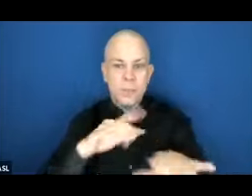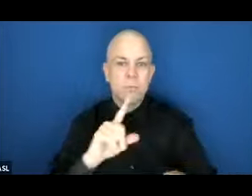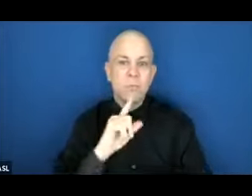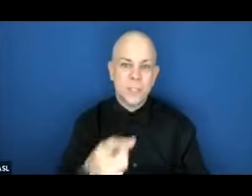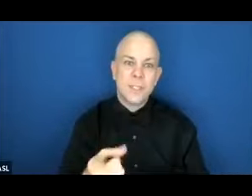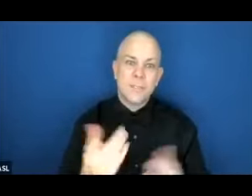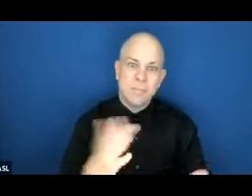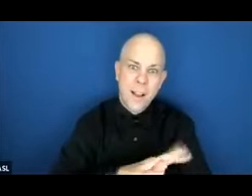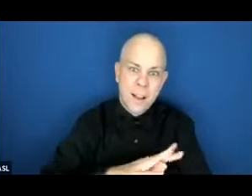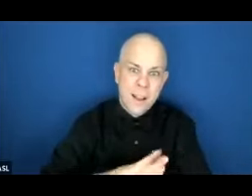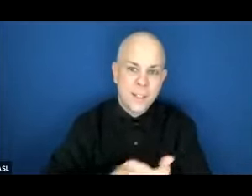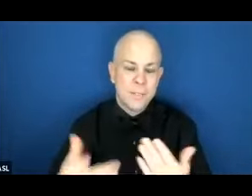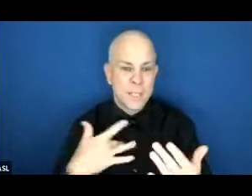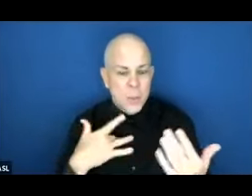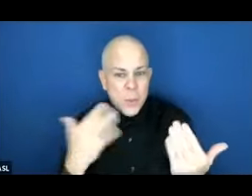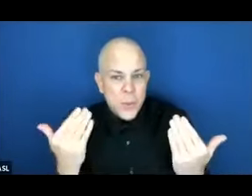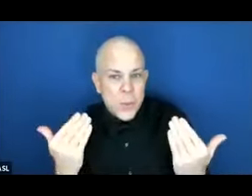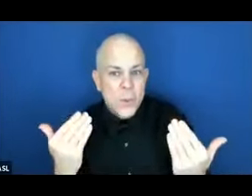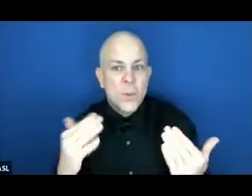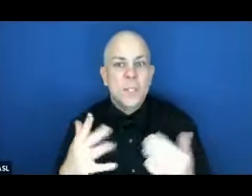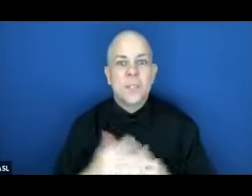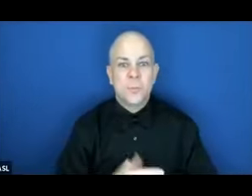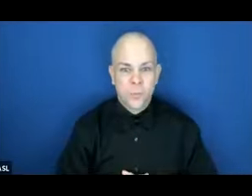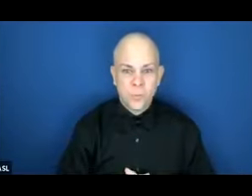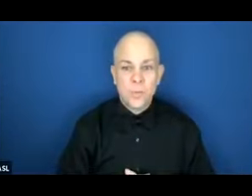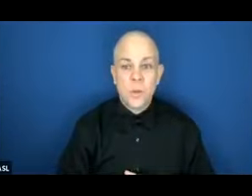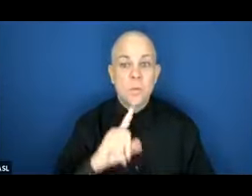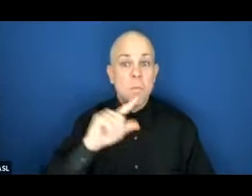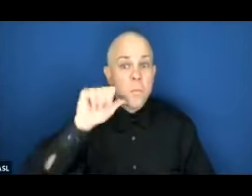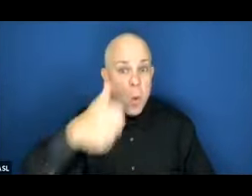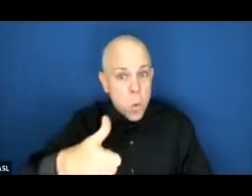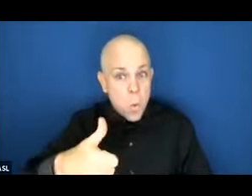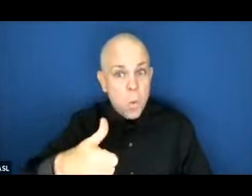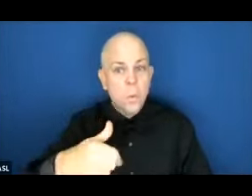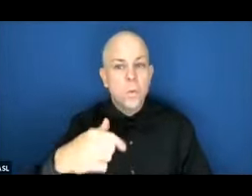and then as we go uh to tomorrow expect some more fog and some smoke